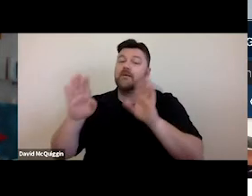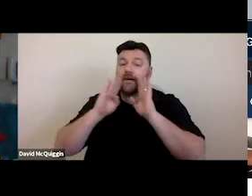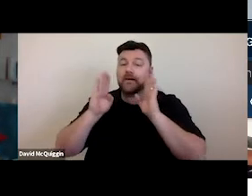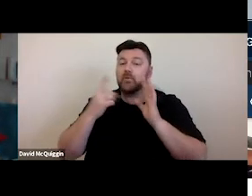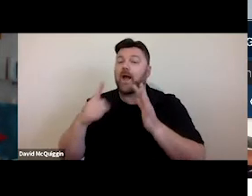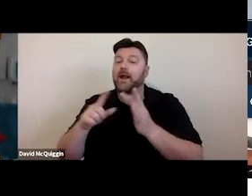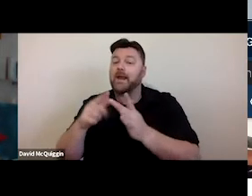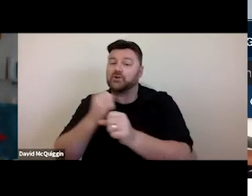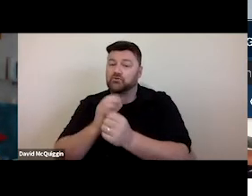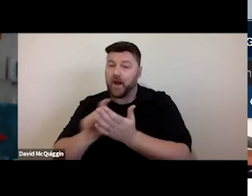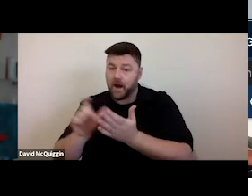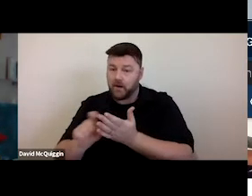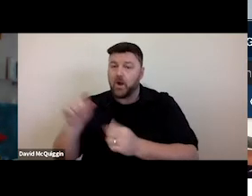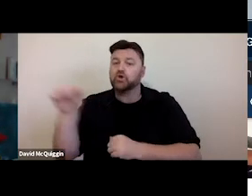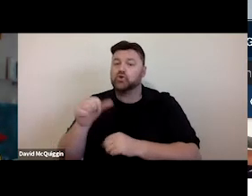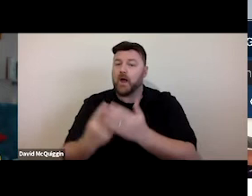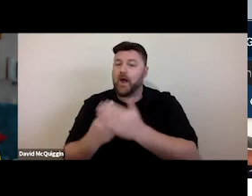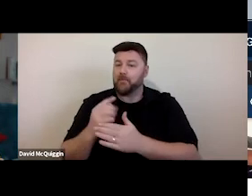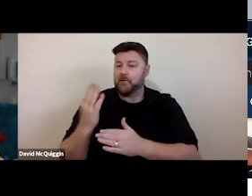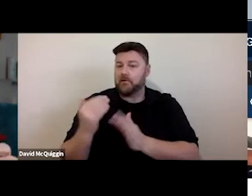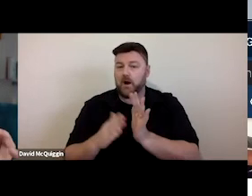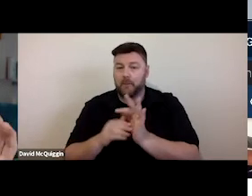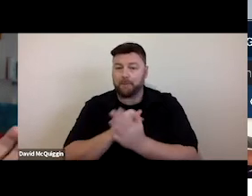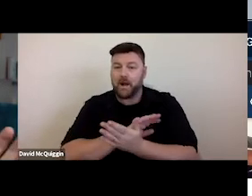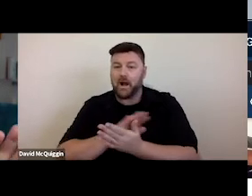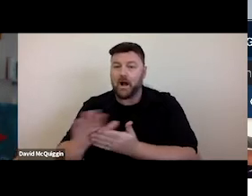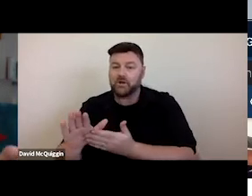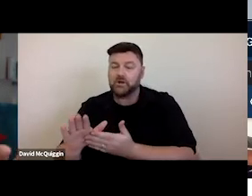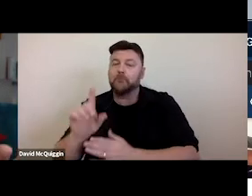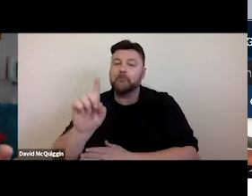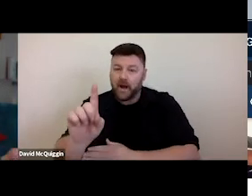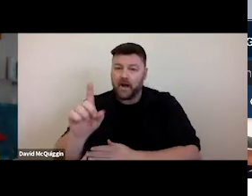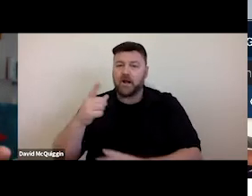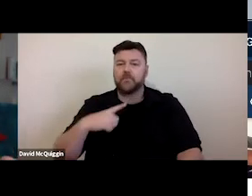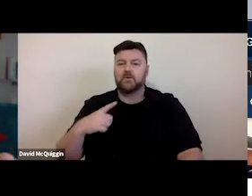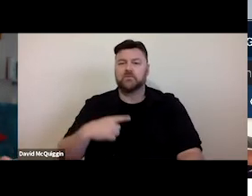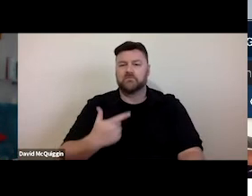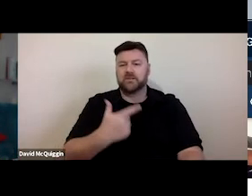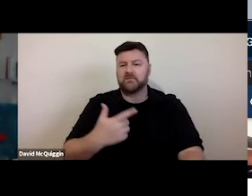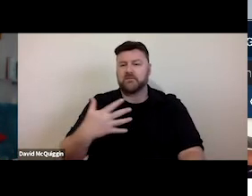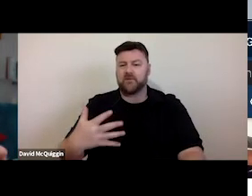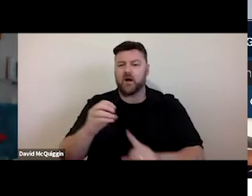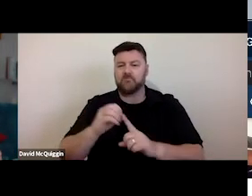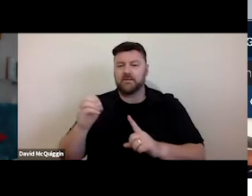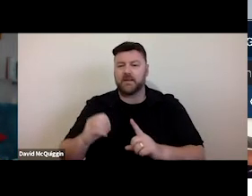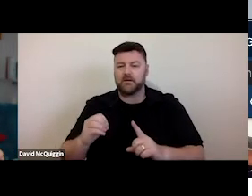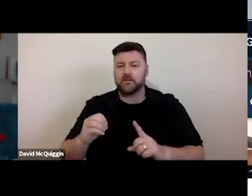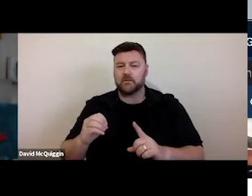Instagram was supposed to take place in March but because 75% of